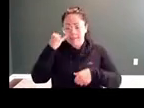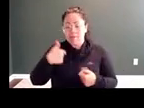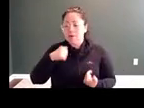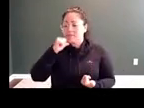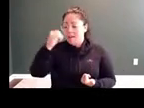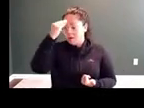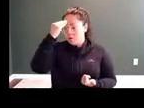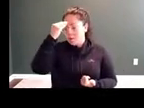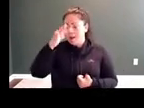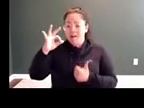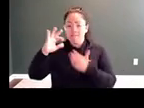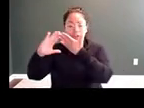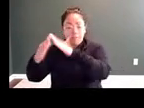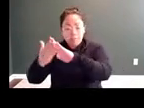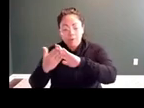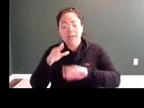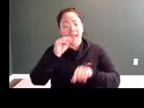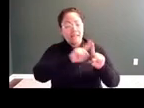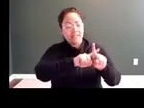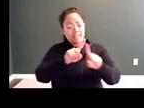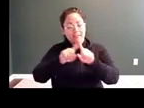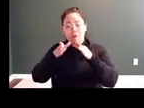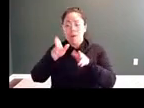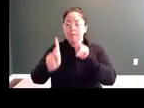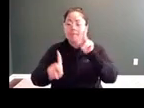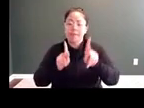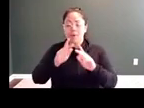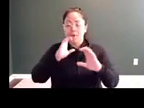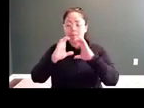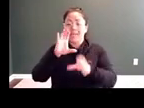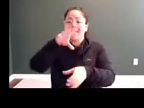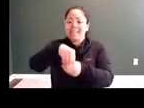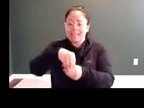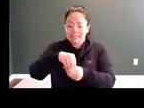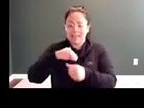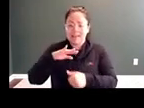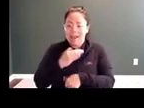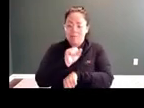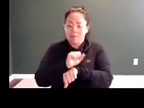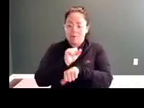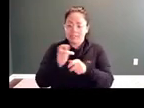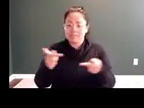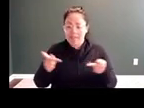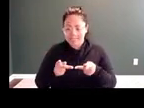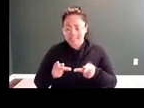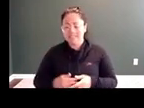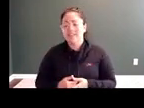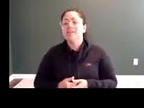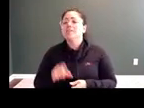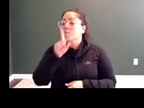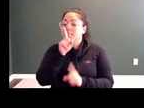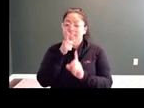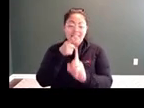and our ways that people communicate within our workplace. Okay? So communication really is key